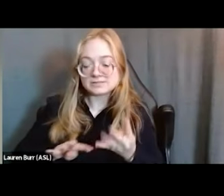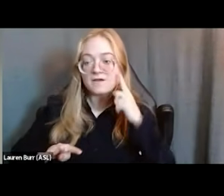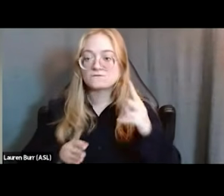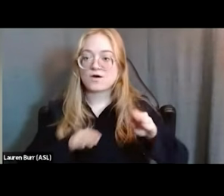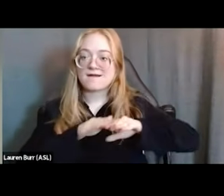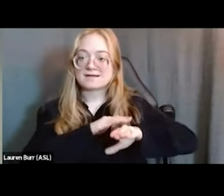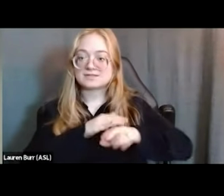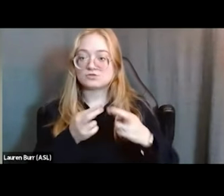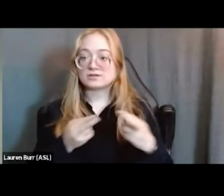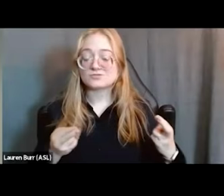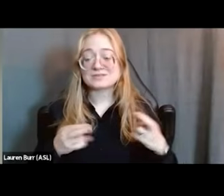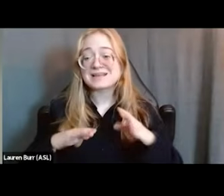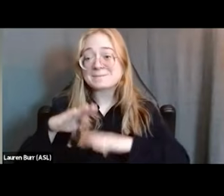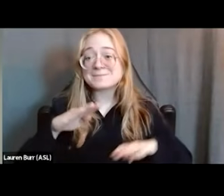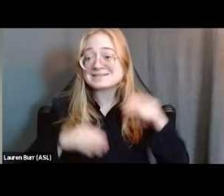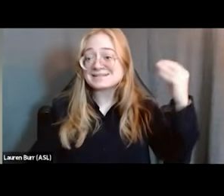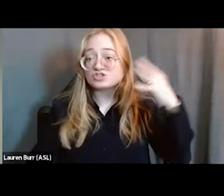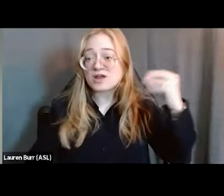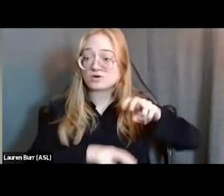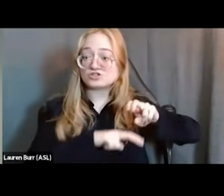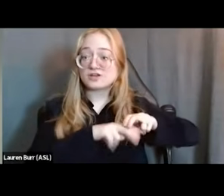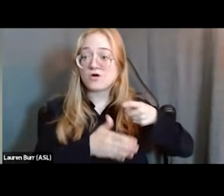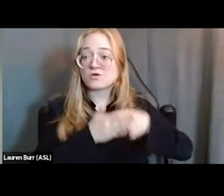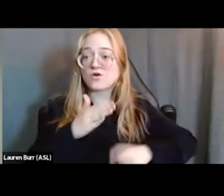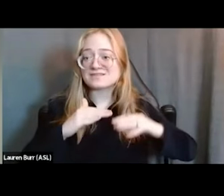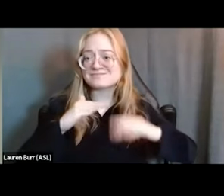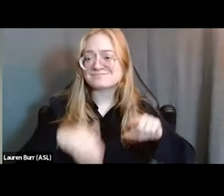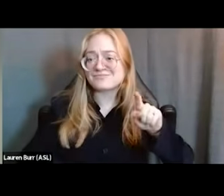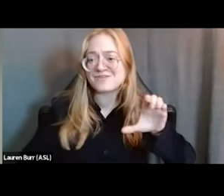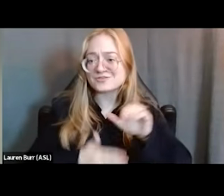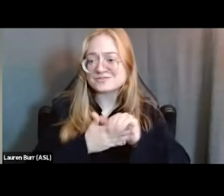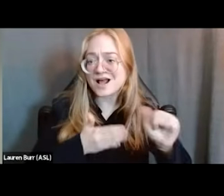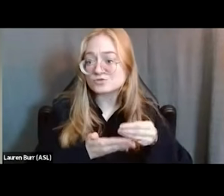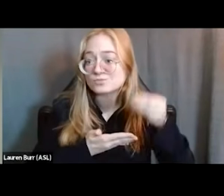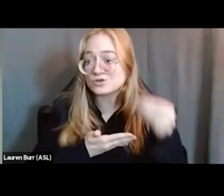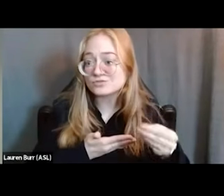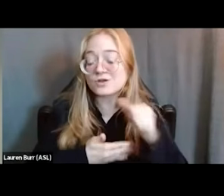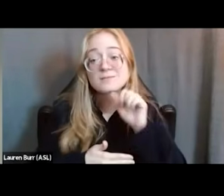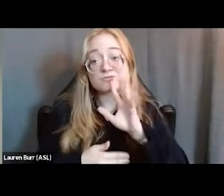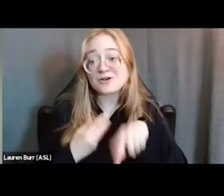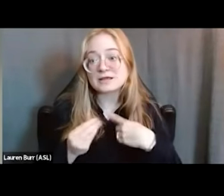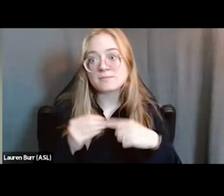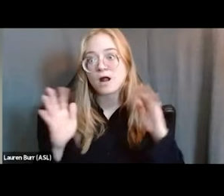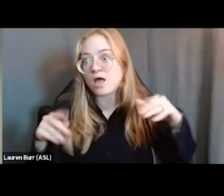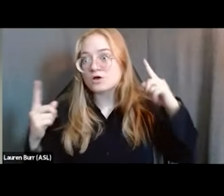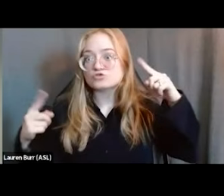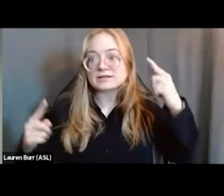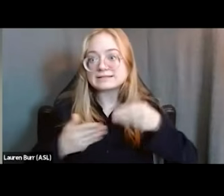A basic shower chair costs less than $100 to purchase. So we're not talking about super expensive medical things